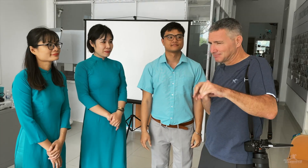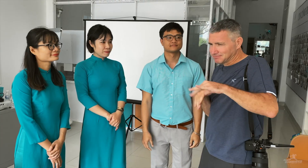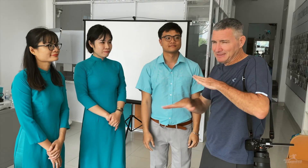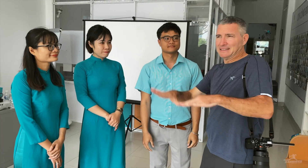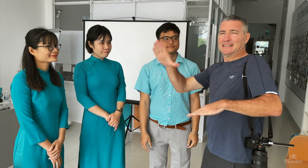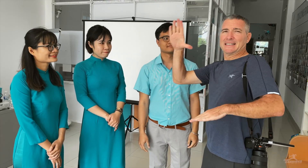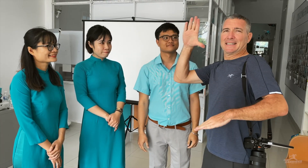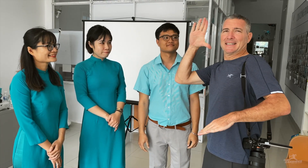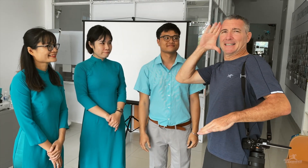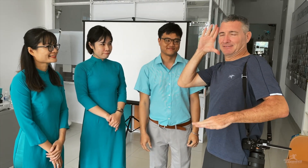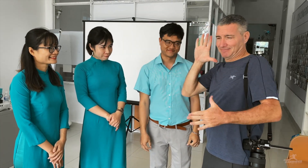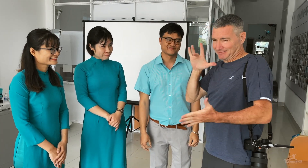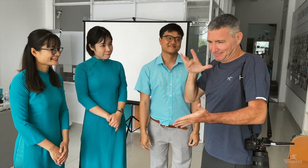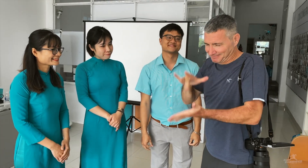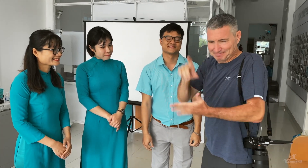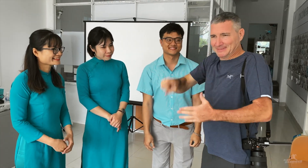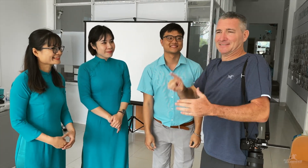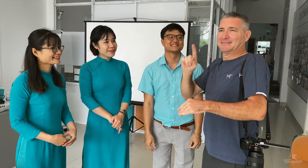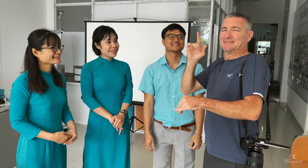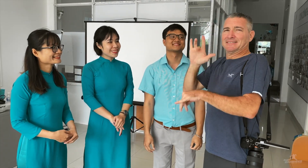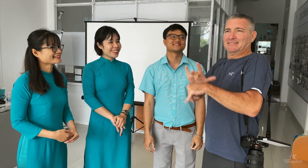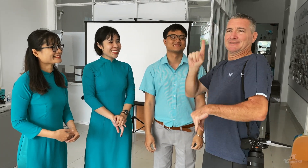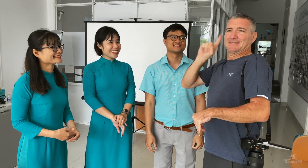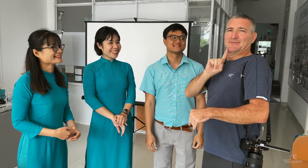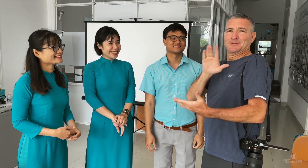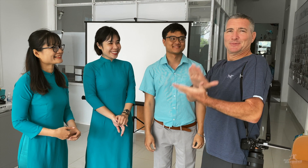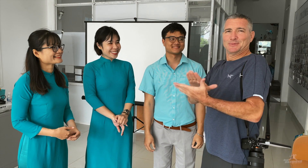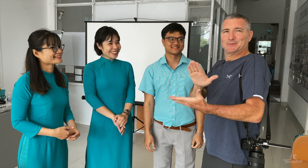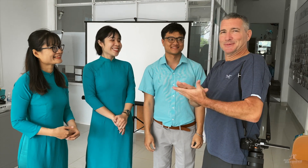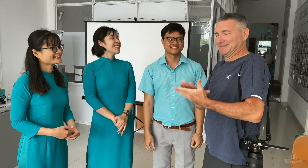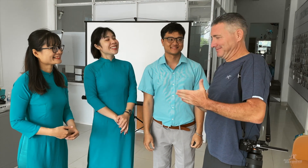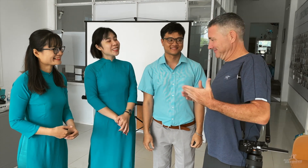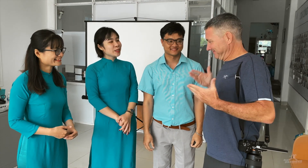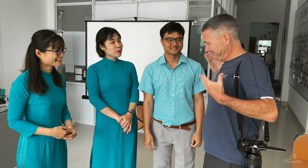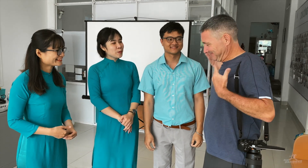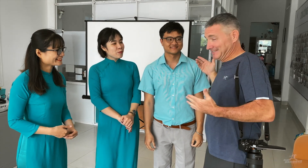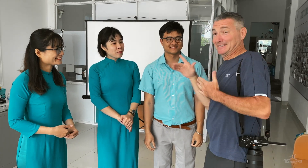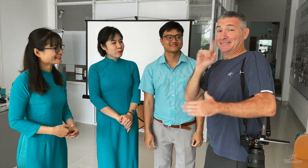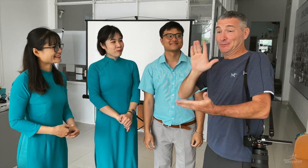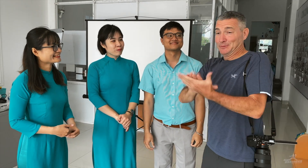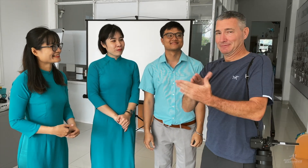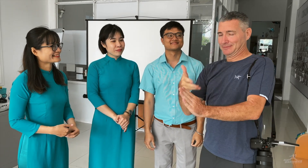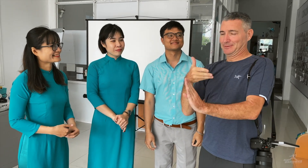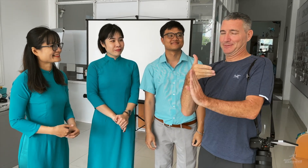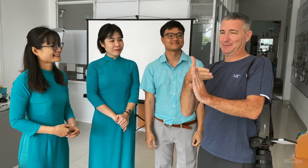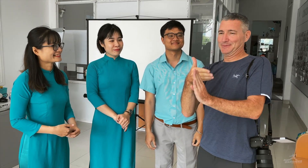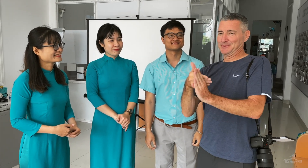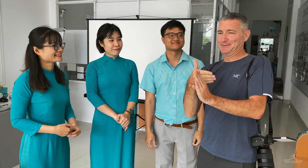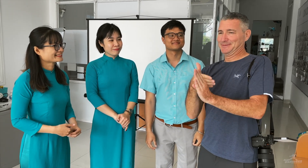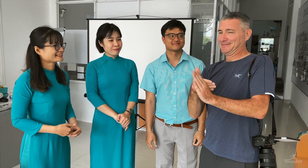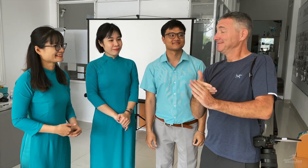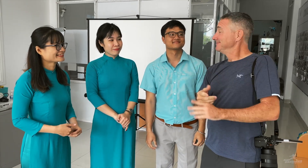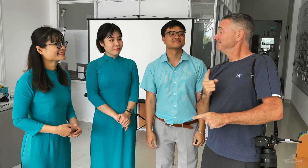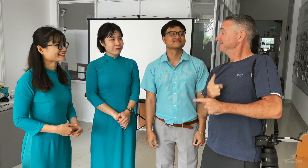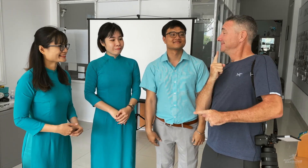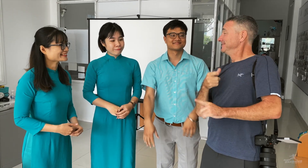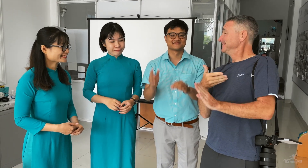I've arrived here in Da Nang and I knew I had to visit this local Deaf school. This is the sign for "school", right?